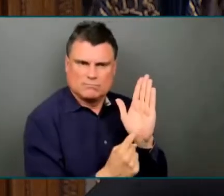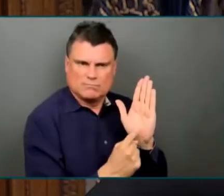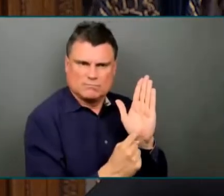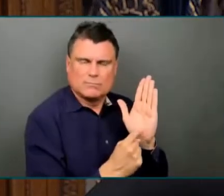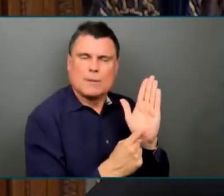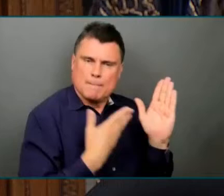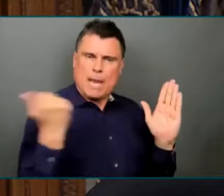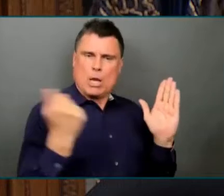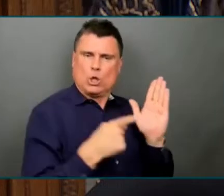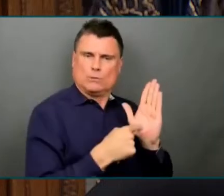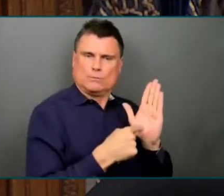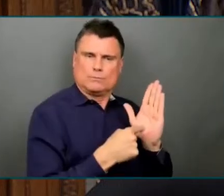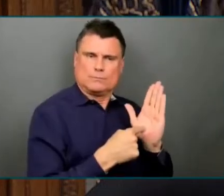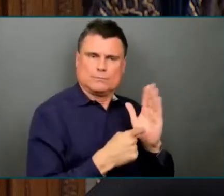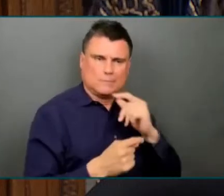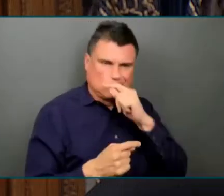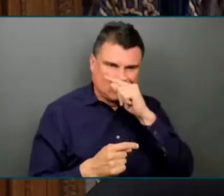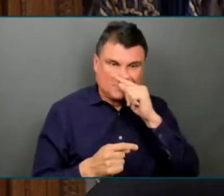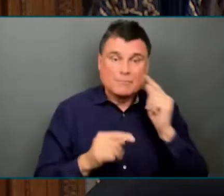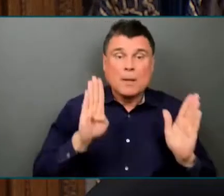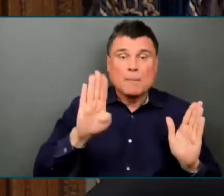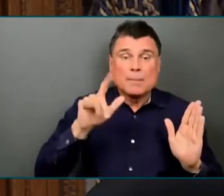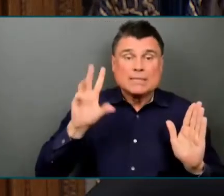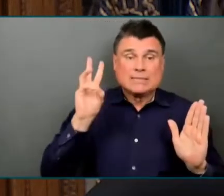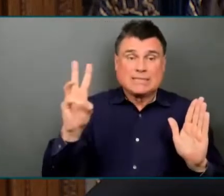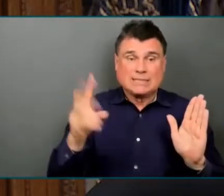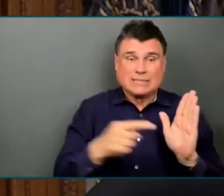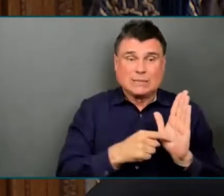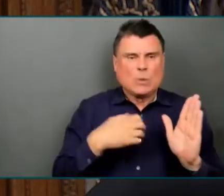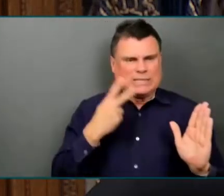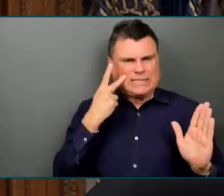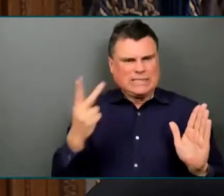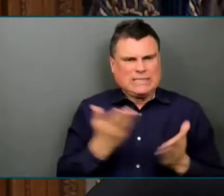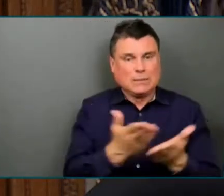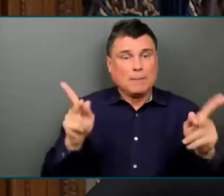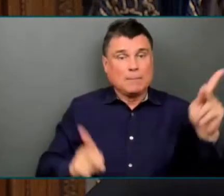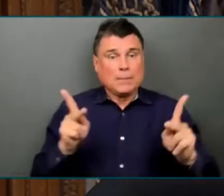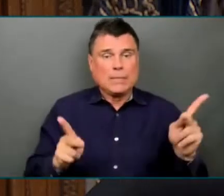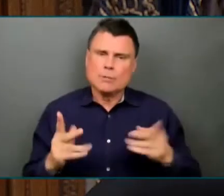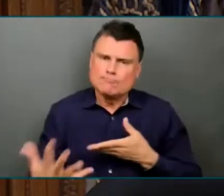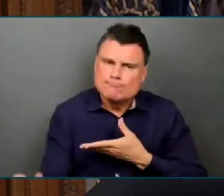as a result of the interaction of an impairment and a barrier.” Disabilities can be physical,